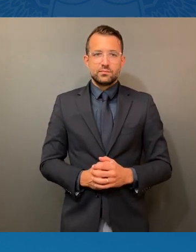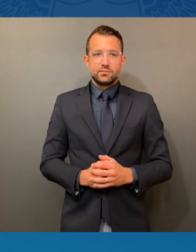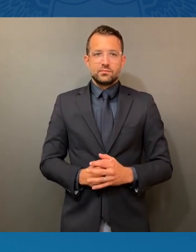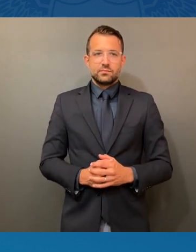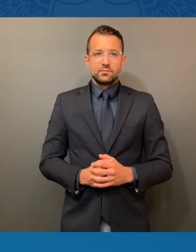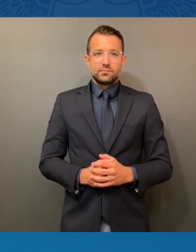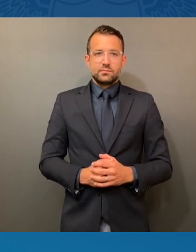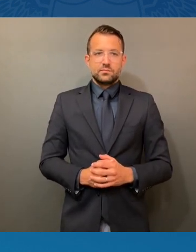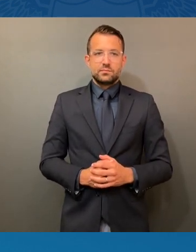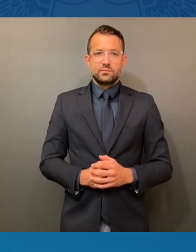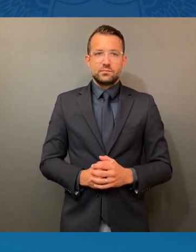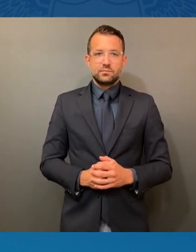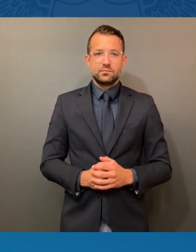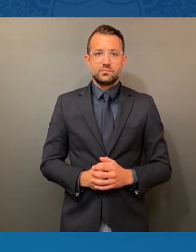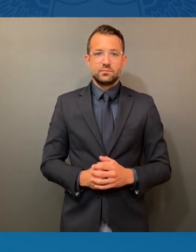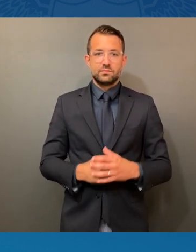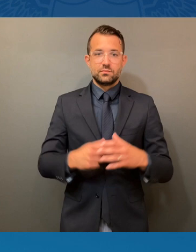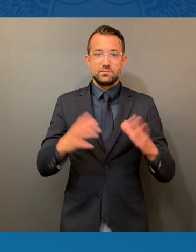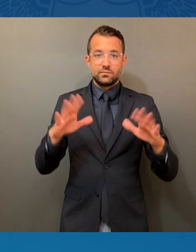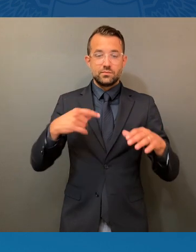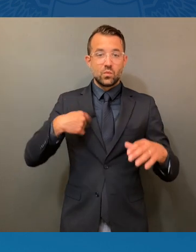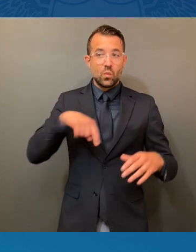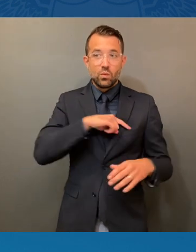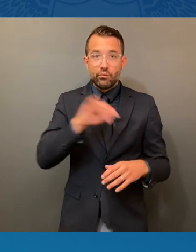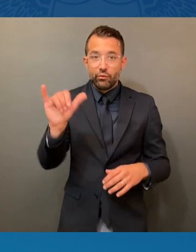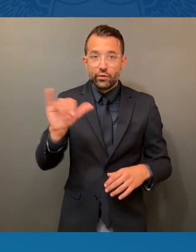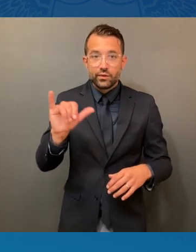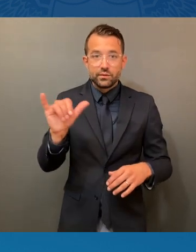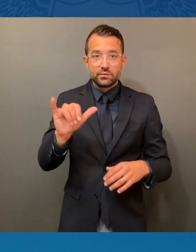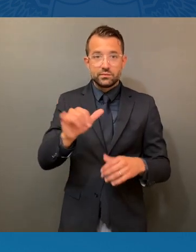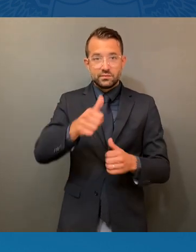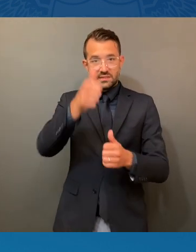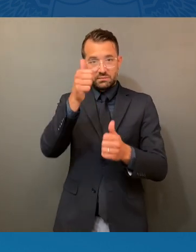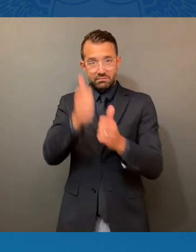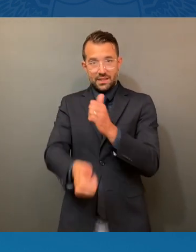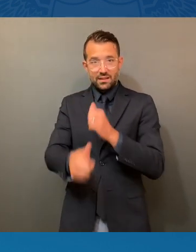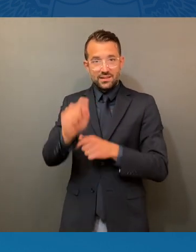We also passed a tax cut to give parents up